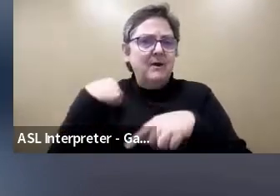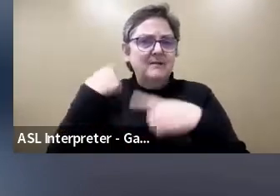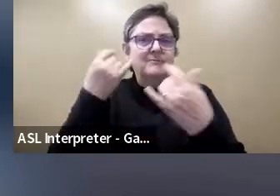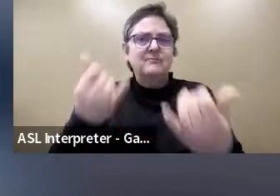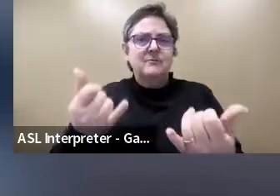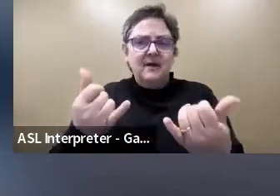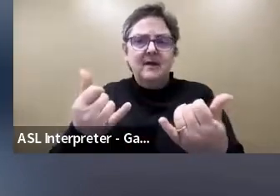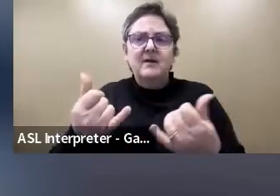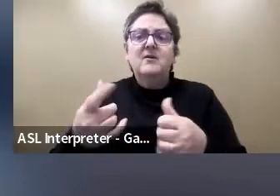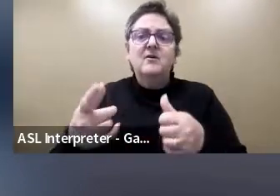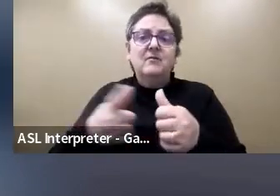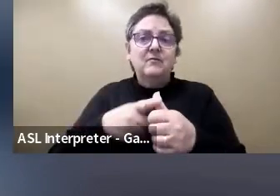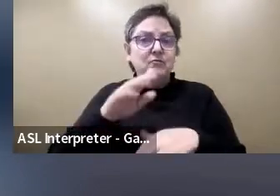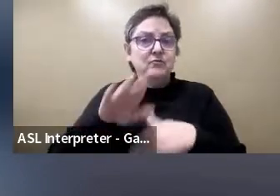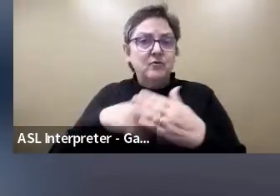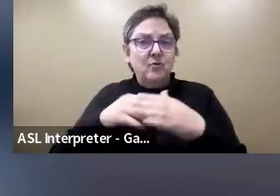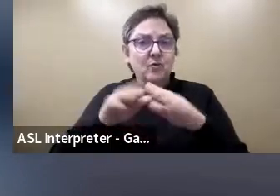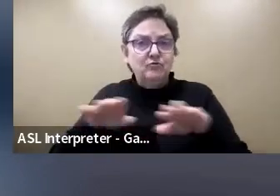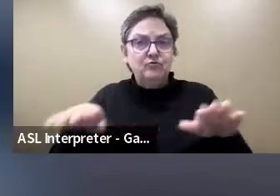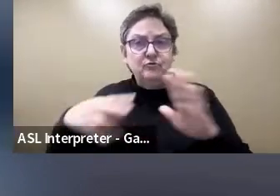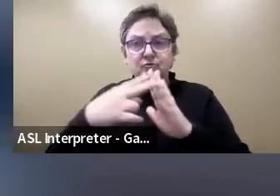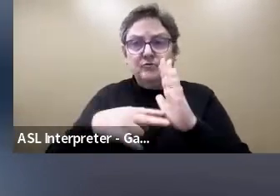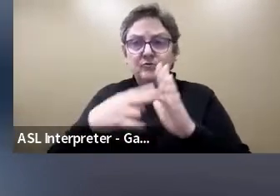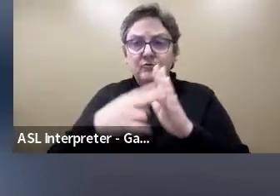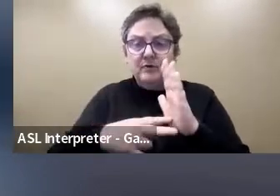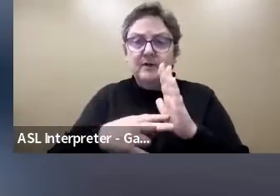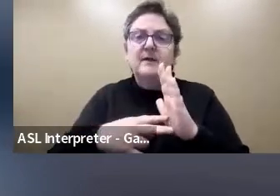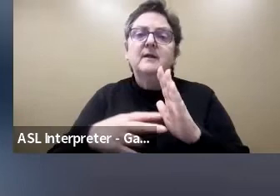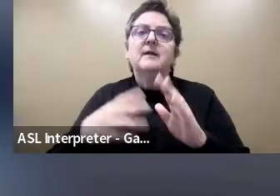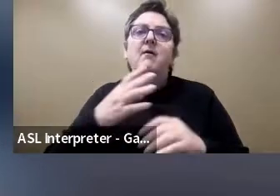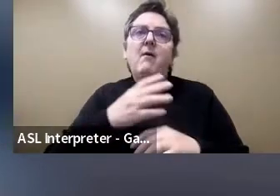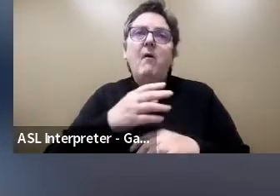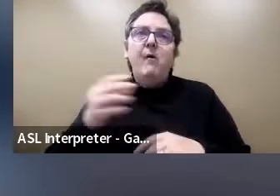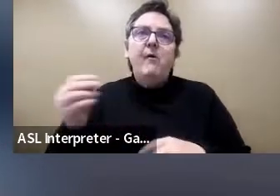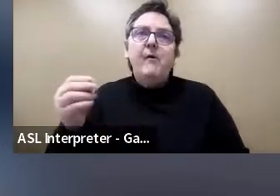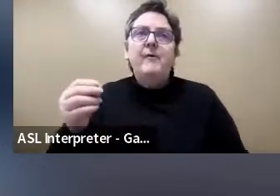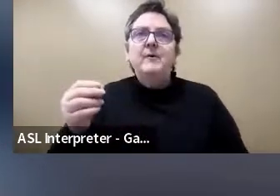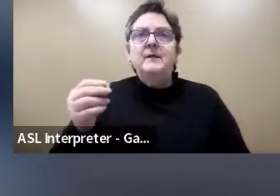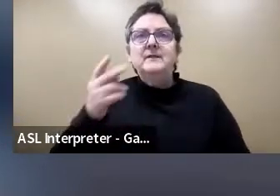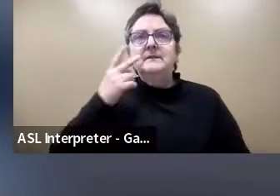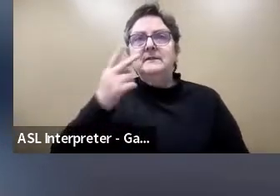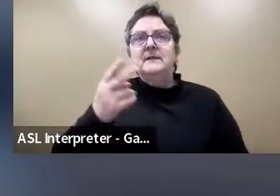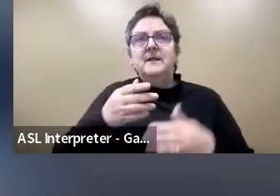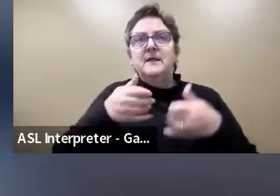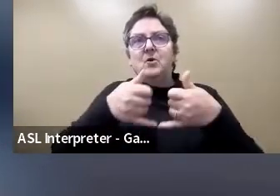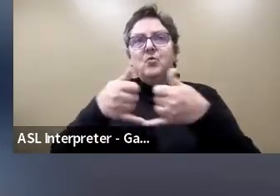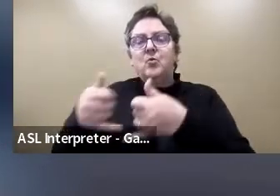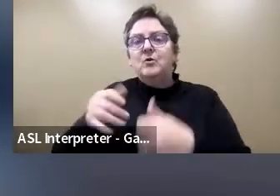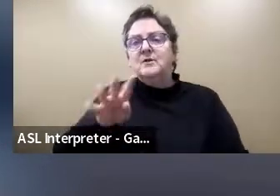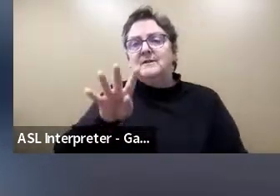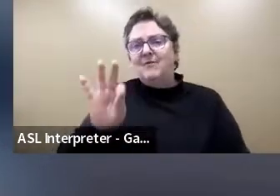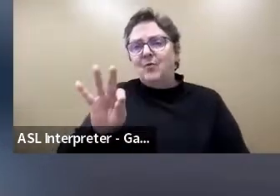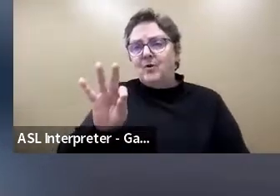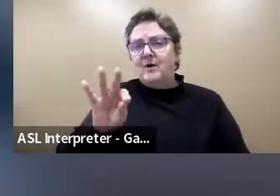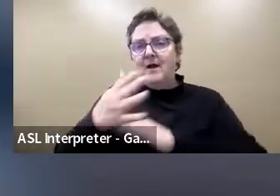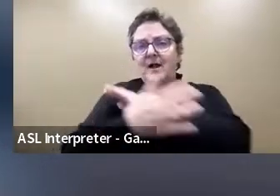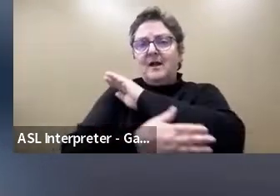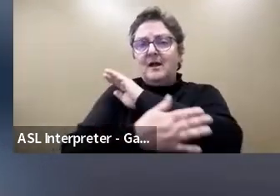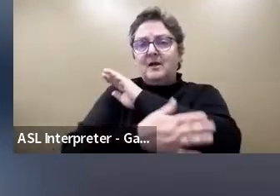more than $1,200 have applied for funding. We have awarded in 49 countries to date.